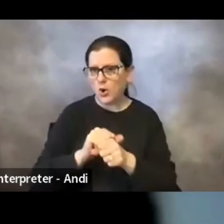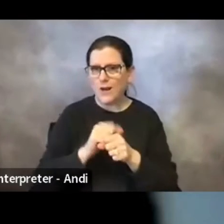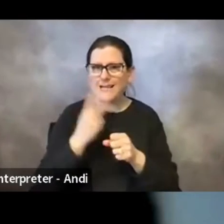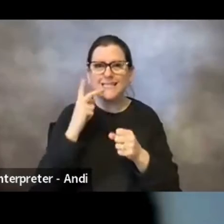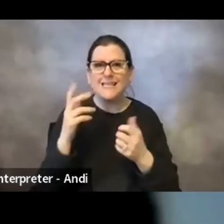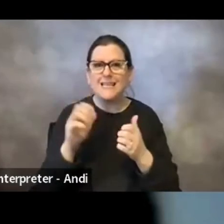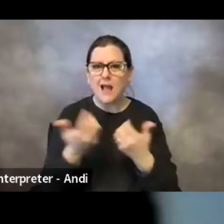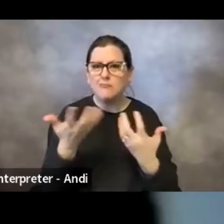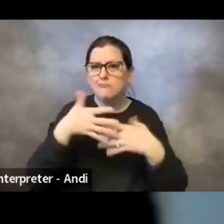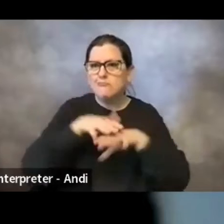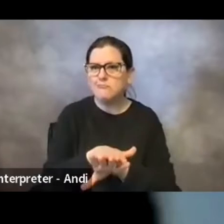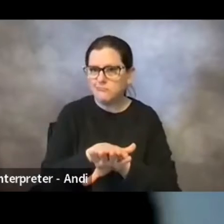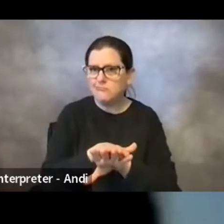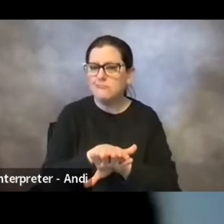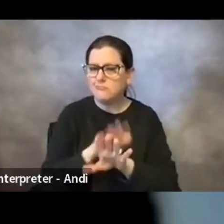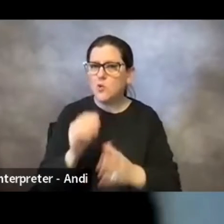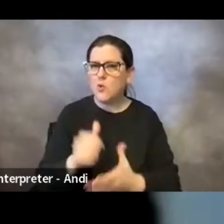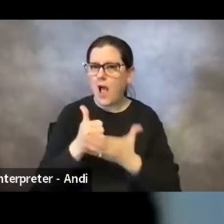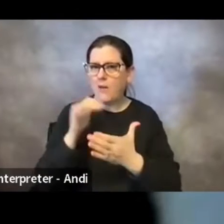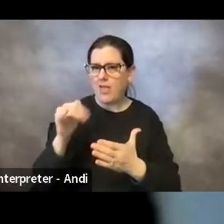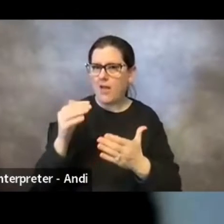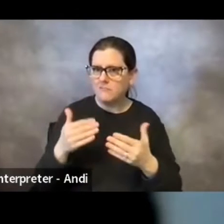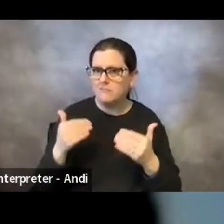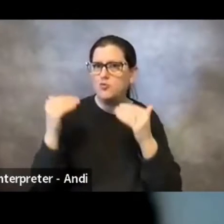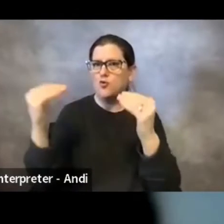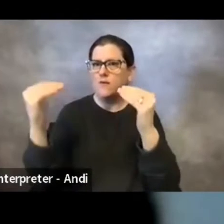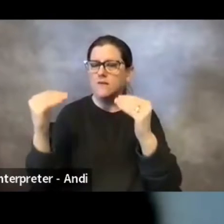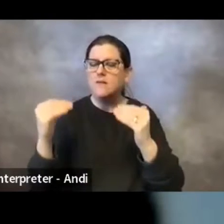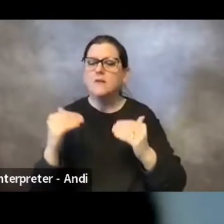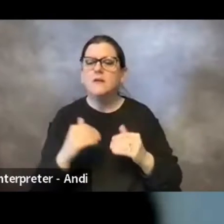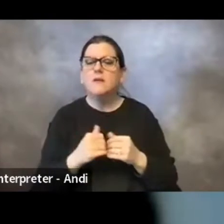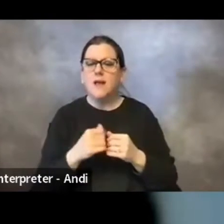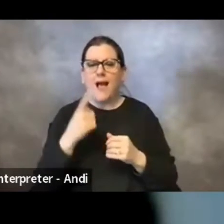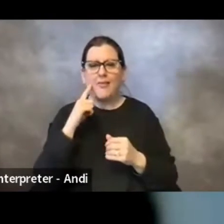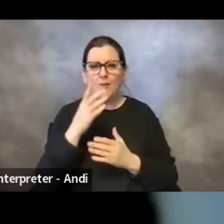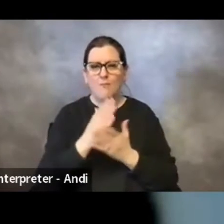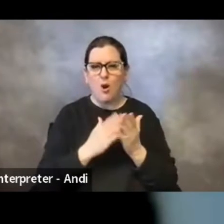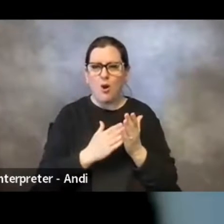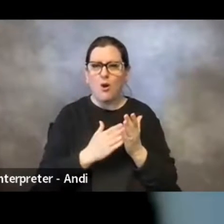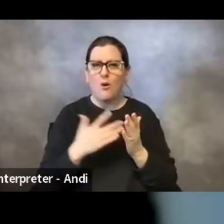work that we can do to help the field move along. But I think the piece that comes so that is